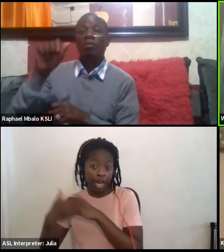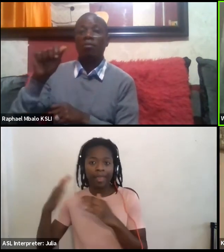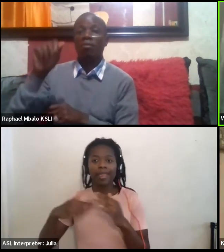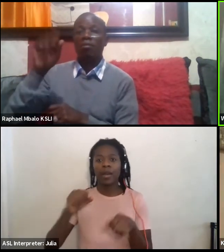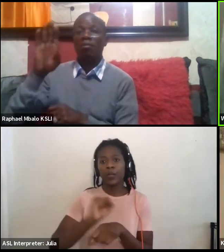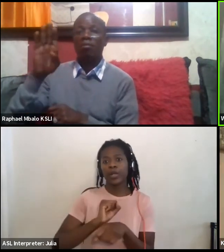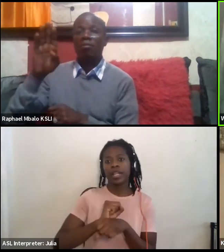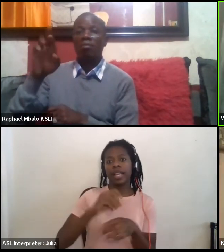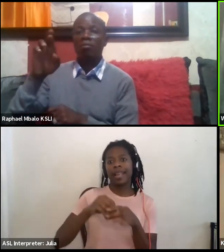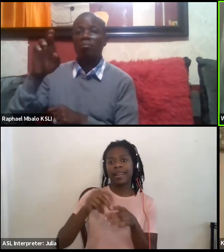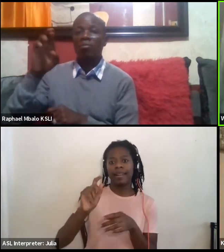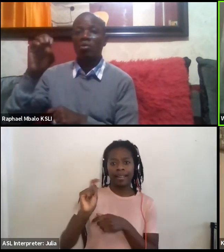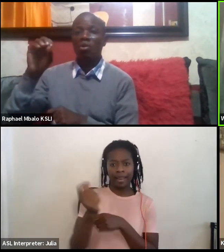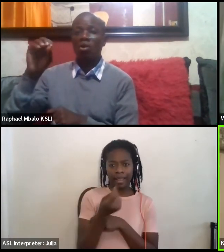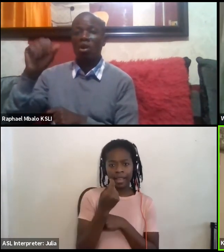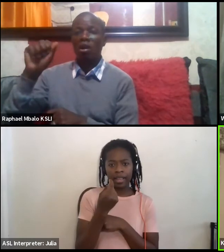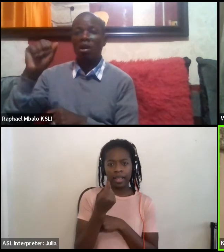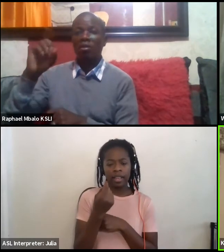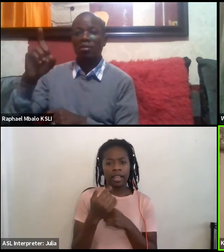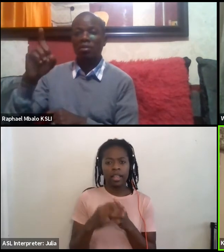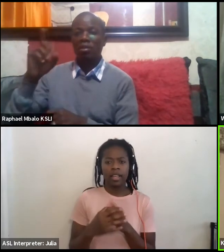and maybe what do you wish we had here